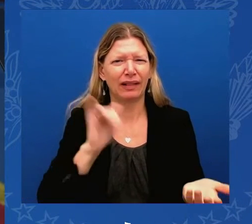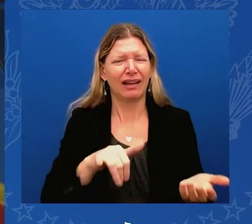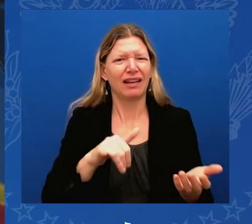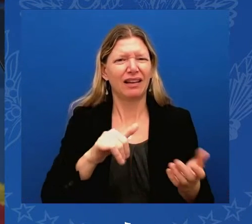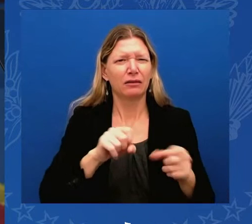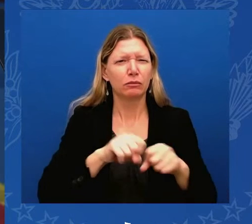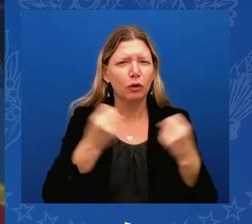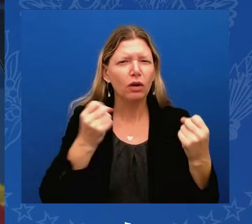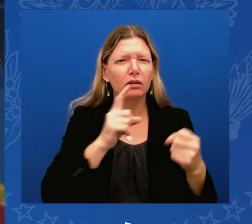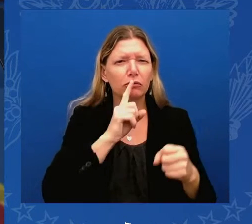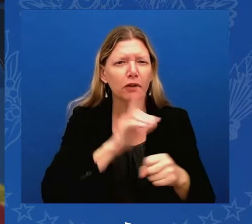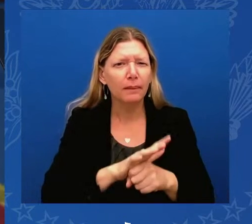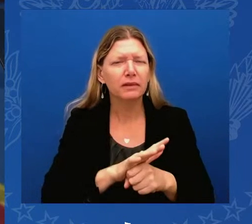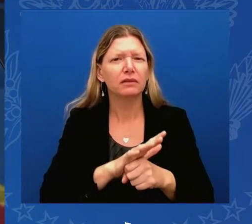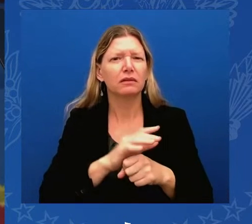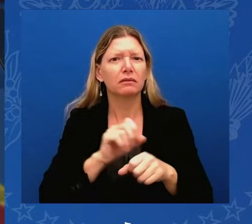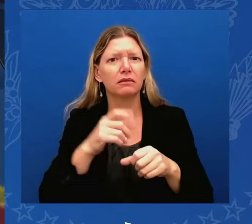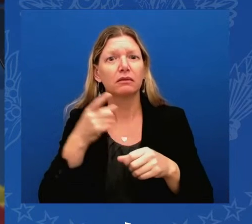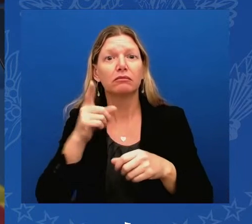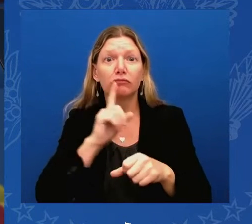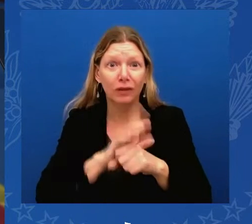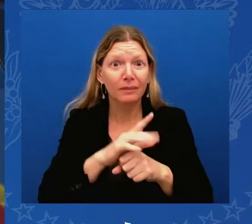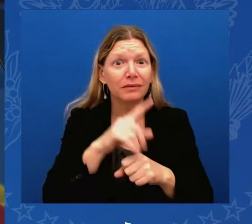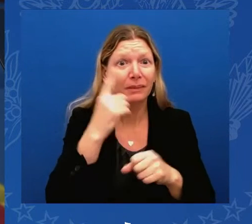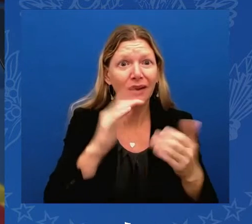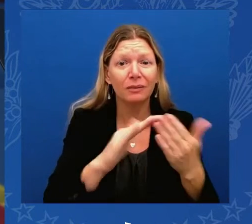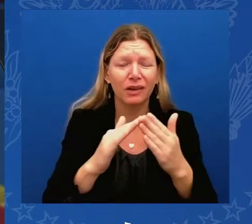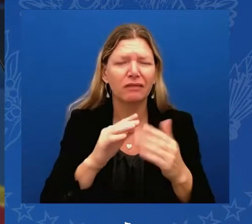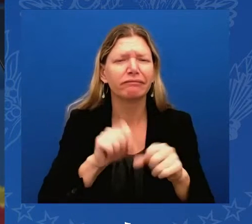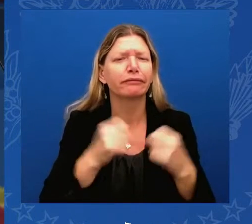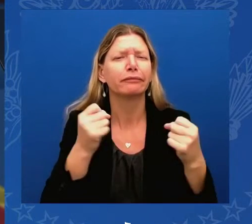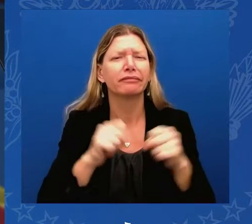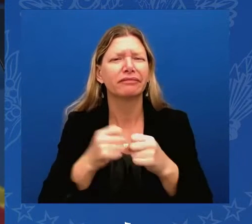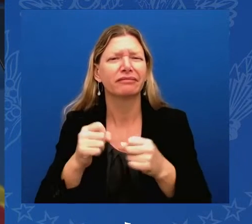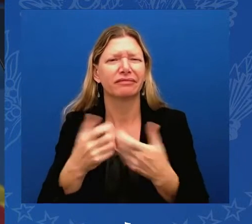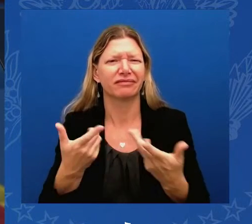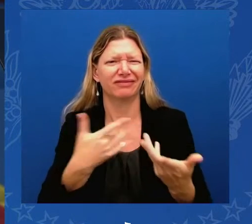What is democracy if you have to be 10 times better than anyone else to get a fair shot?